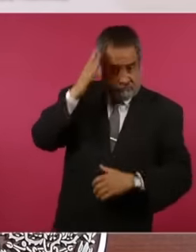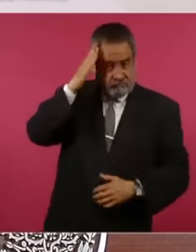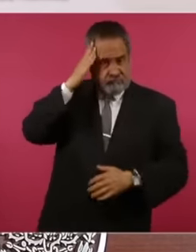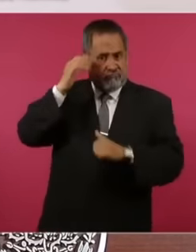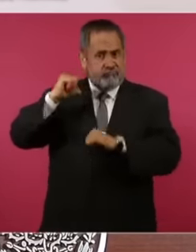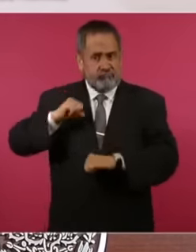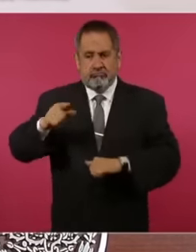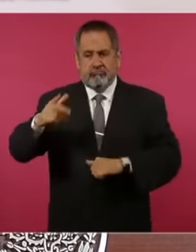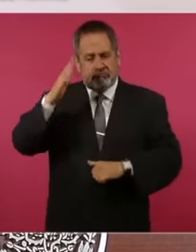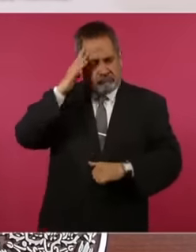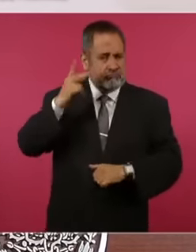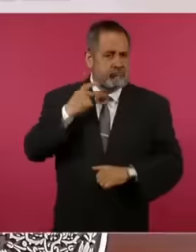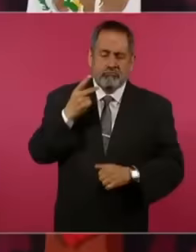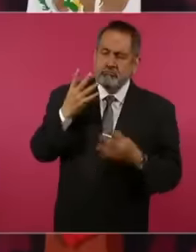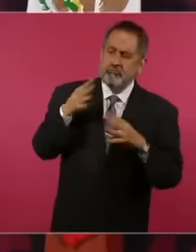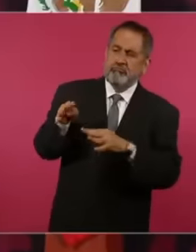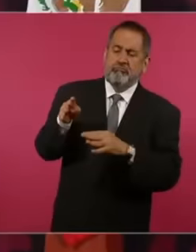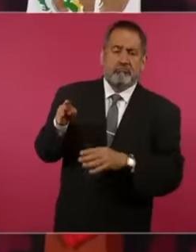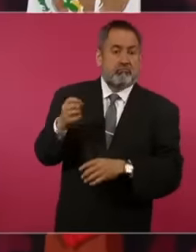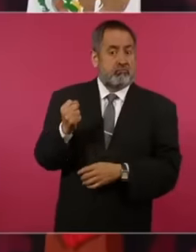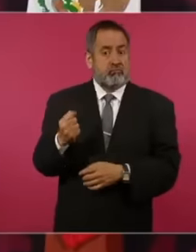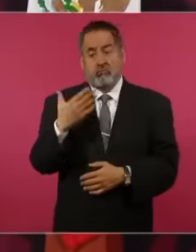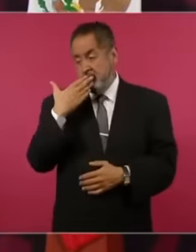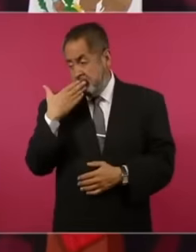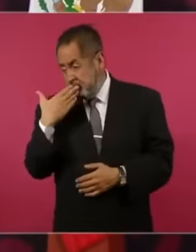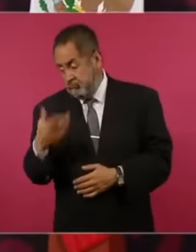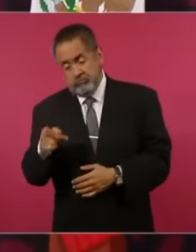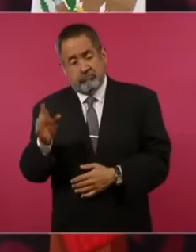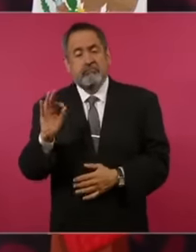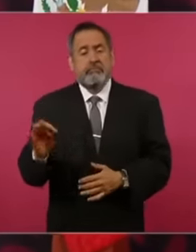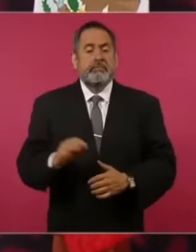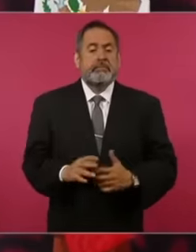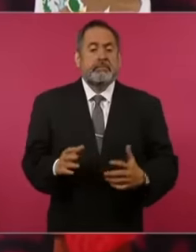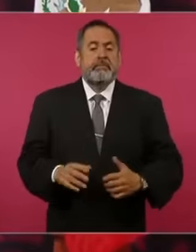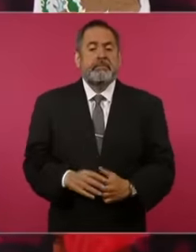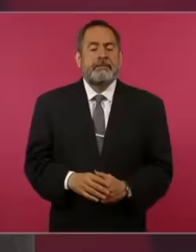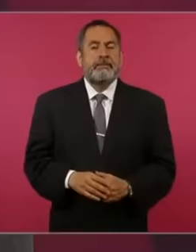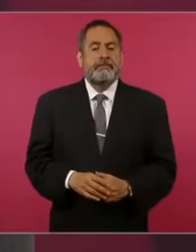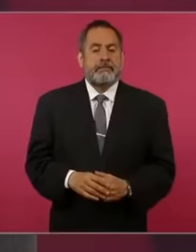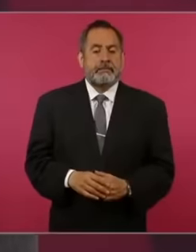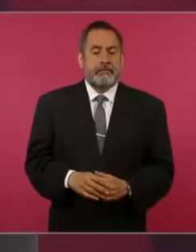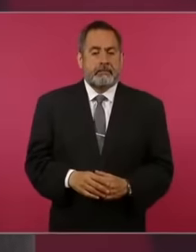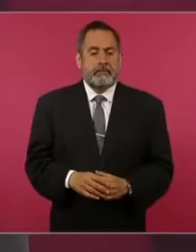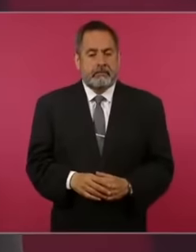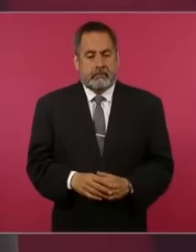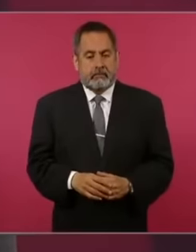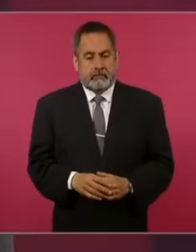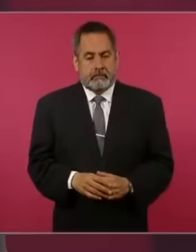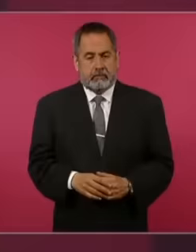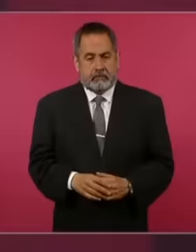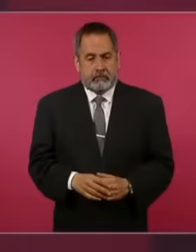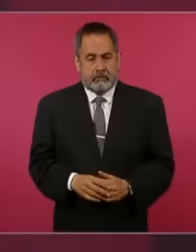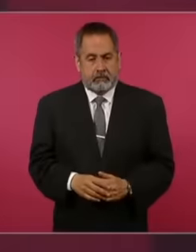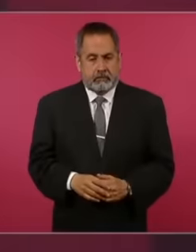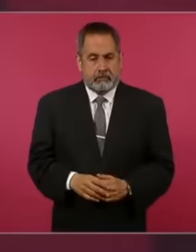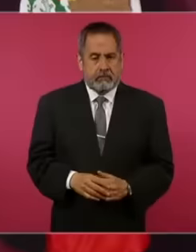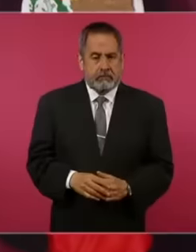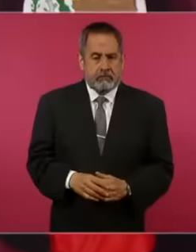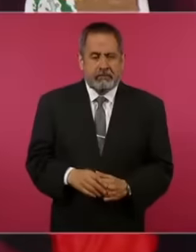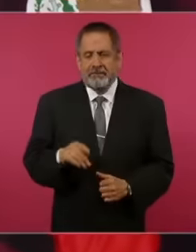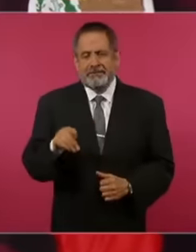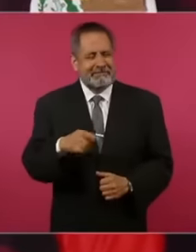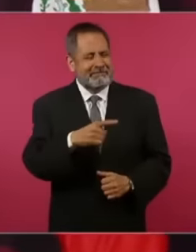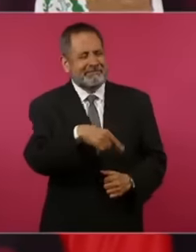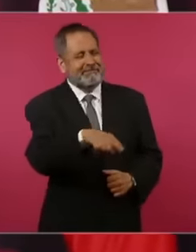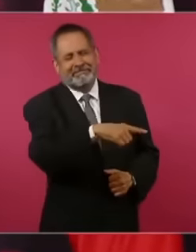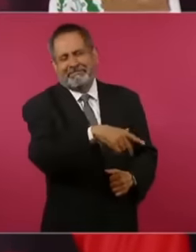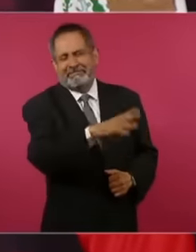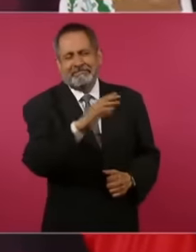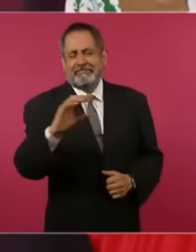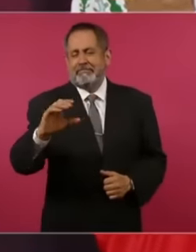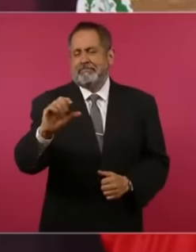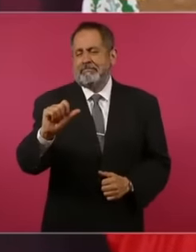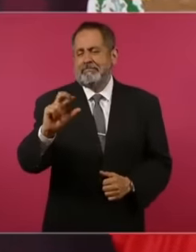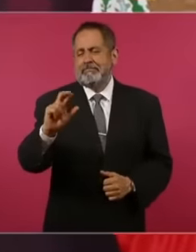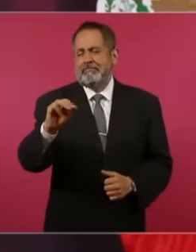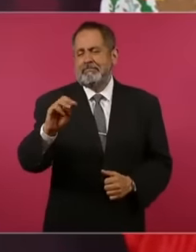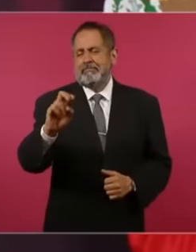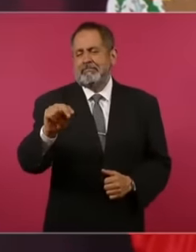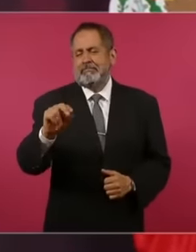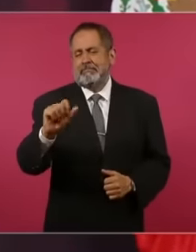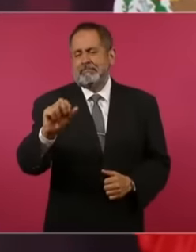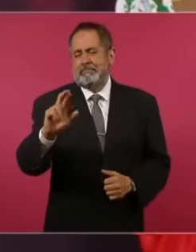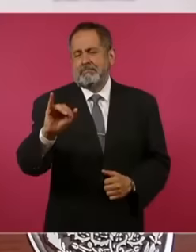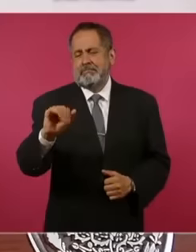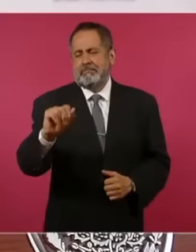also for those who are there like Carmen Aristegui who says that this